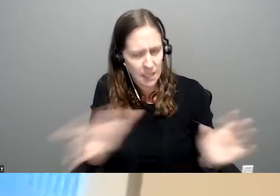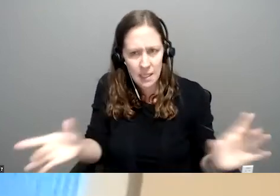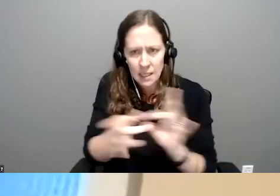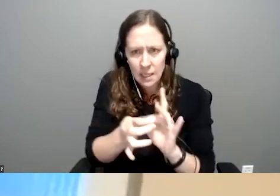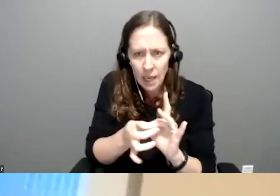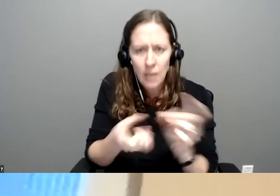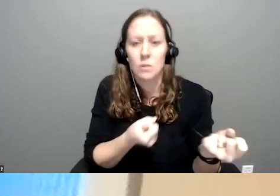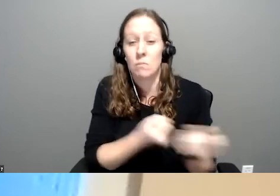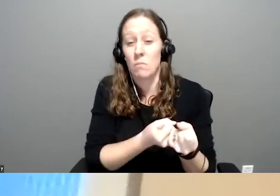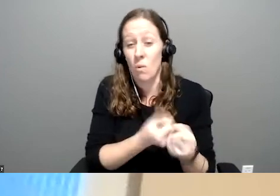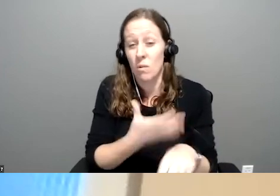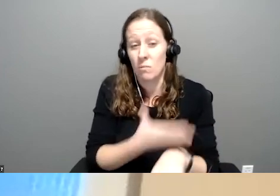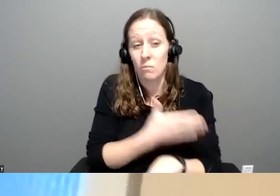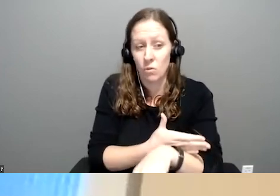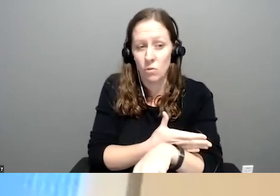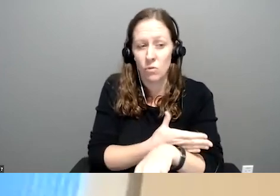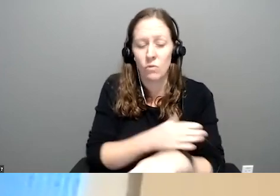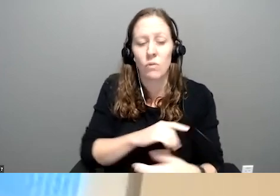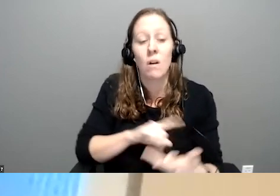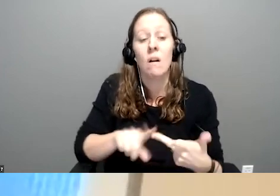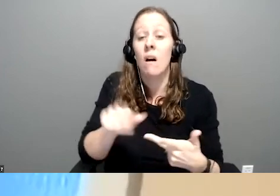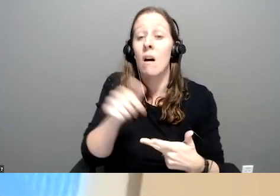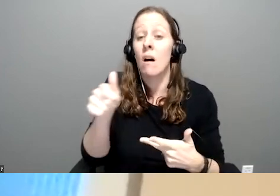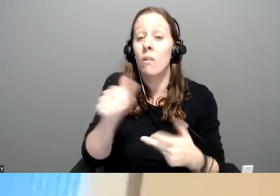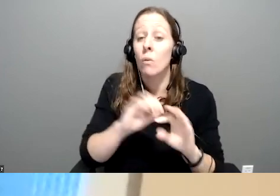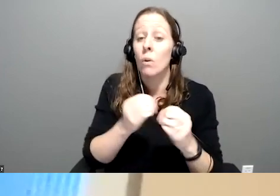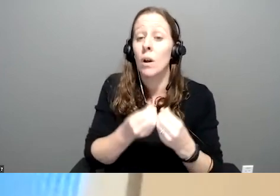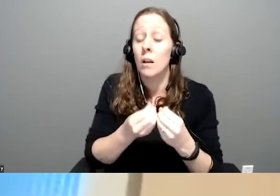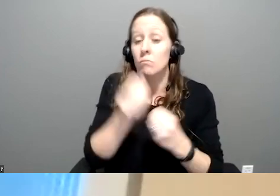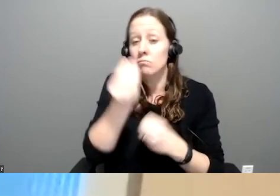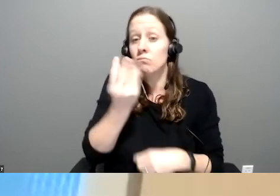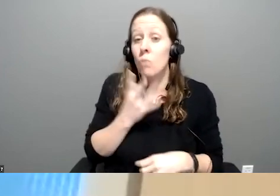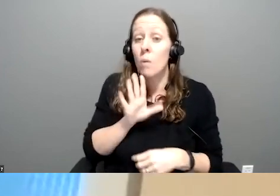Another organization said that they've made minor changes to their application and